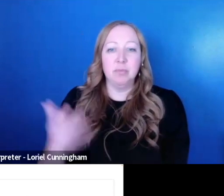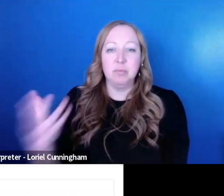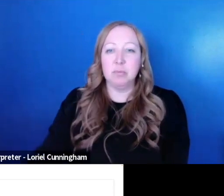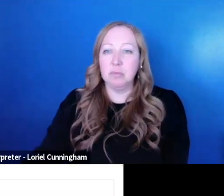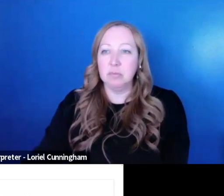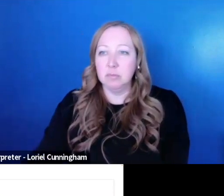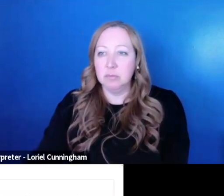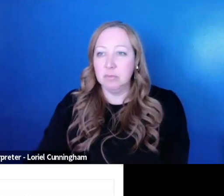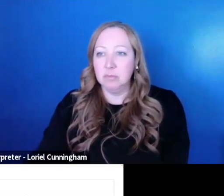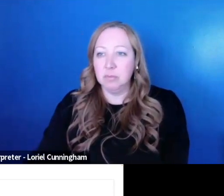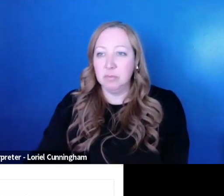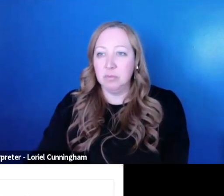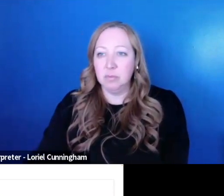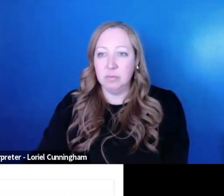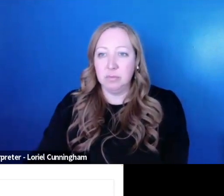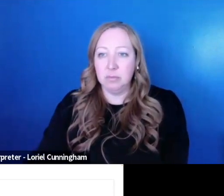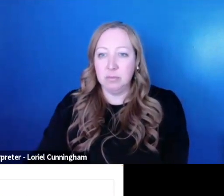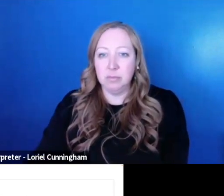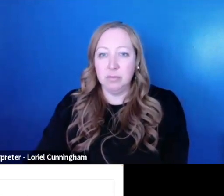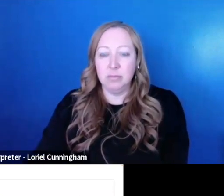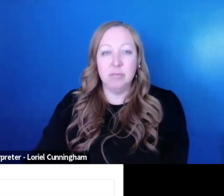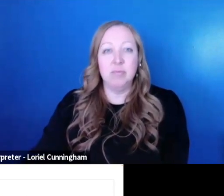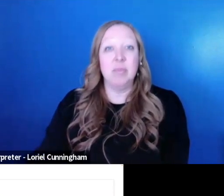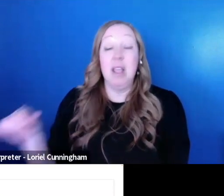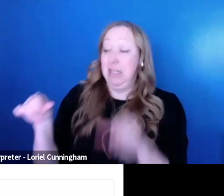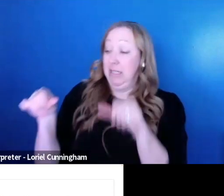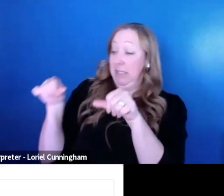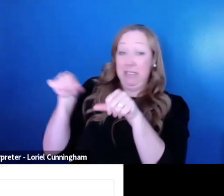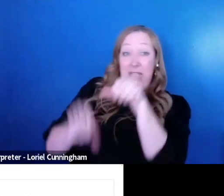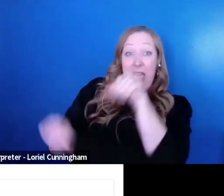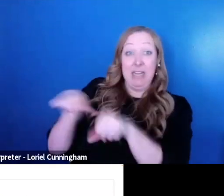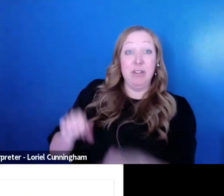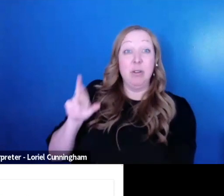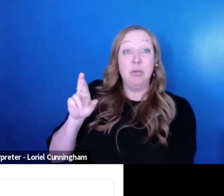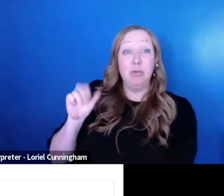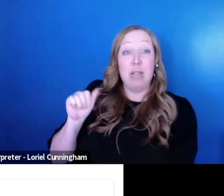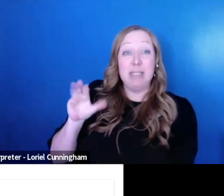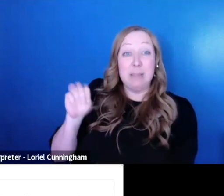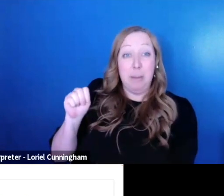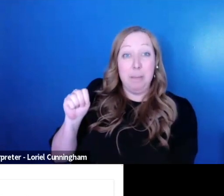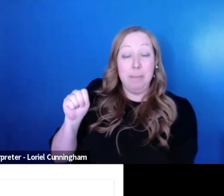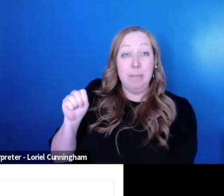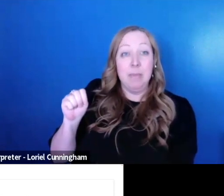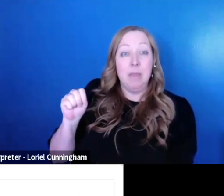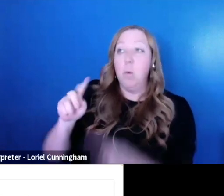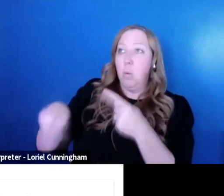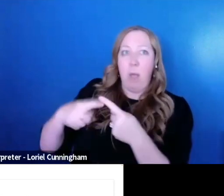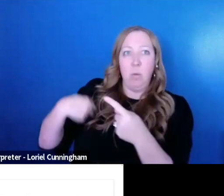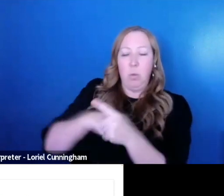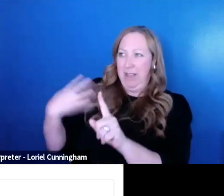intentional. So when we are calling out scientific racism, when we're calling out the discriminatory practices, this